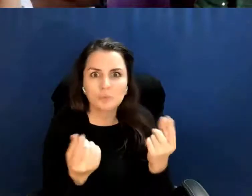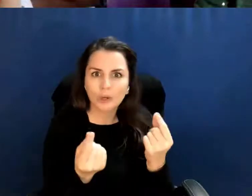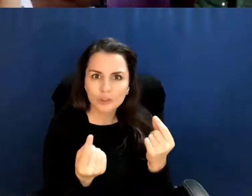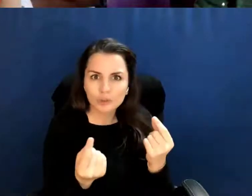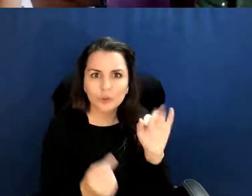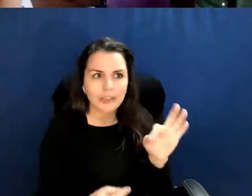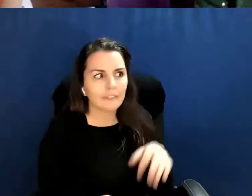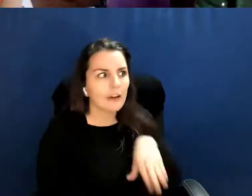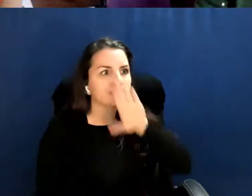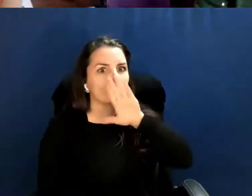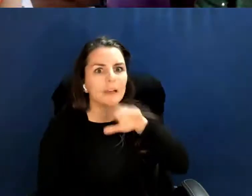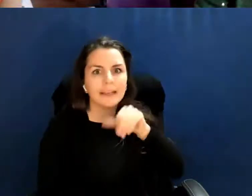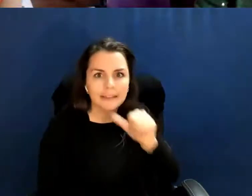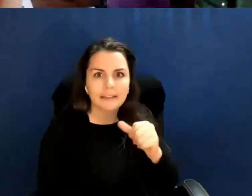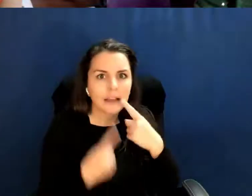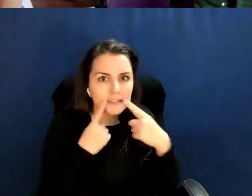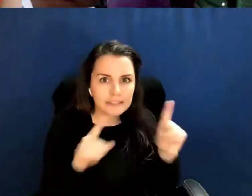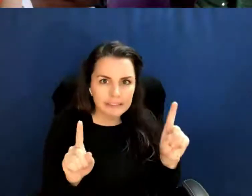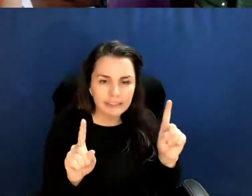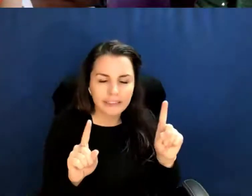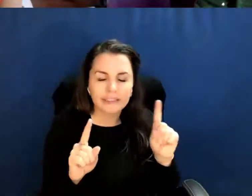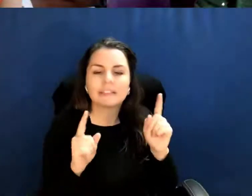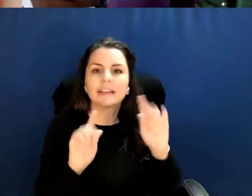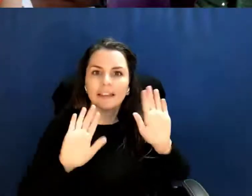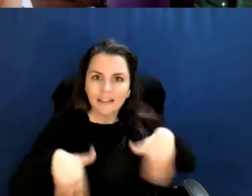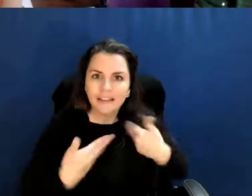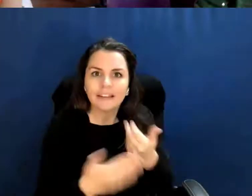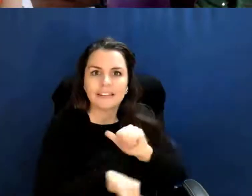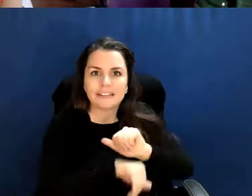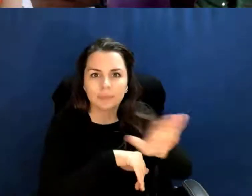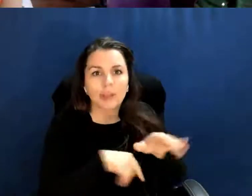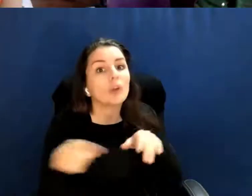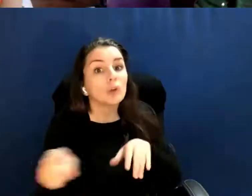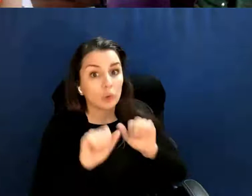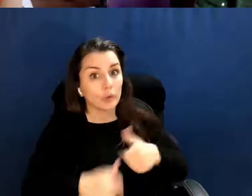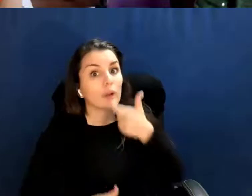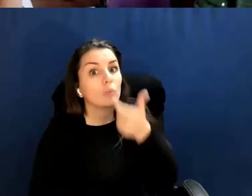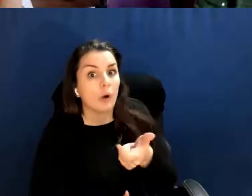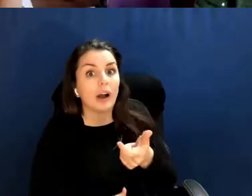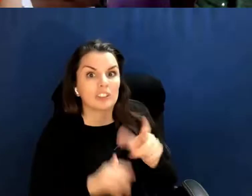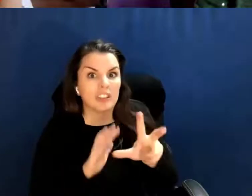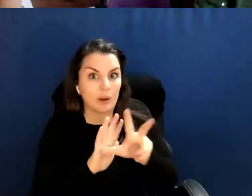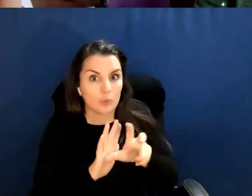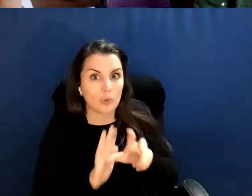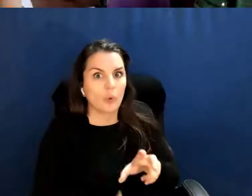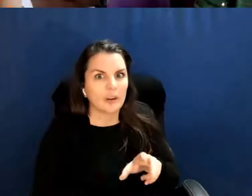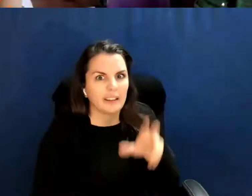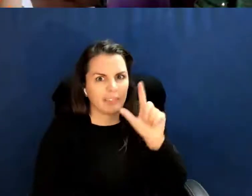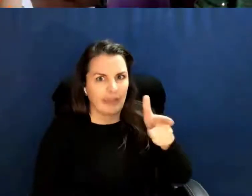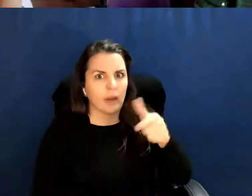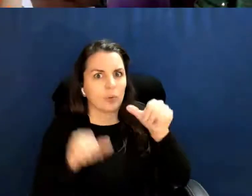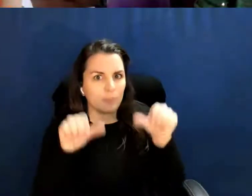You can probably go and watch a recording of that when that gets .. . Sheri Cummins: Yeah. Lisa Chadwick: .. . posted, and I would encourage you to do look at that. But some of the really important things